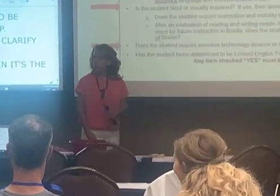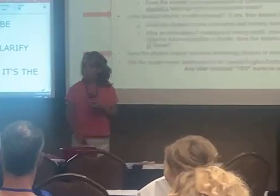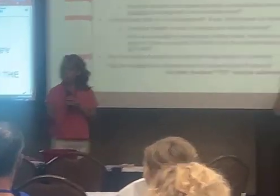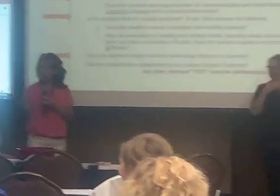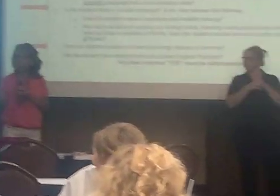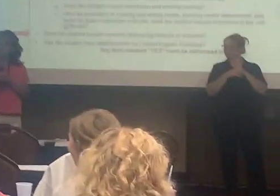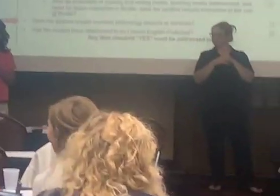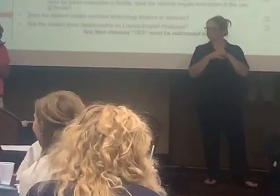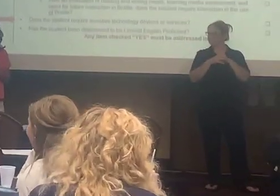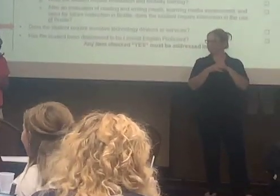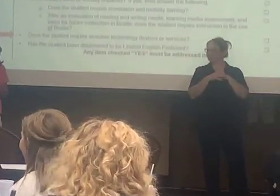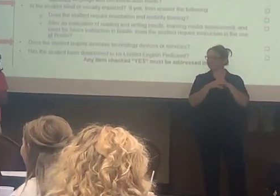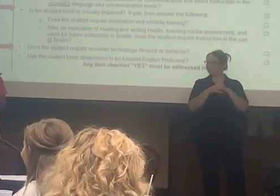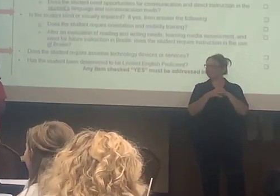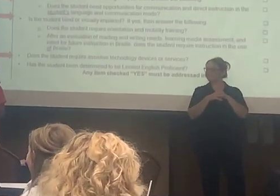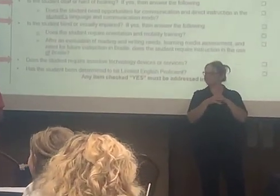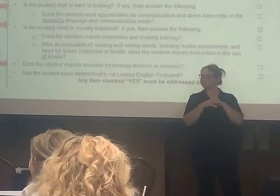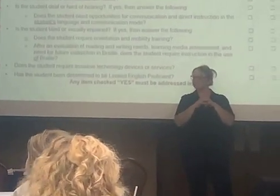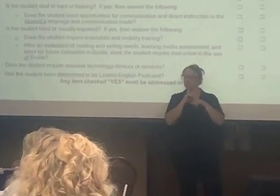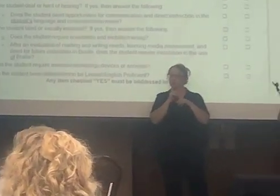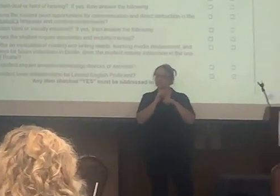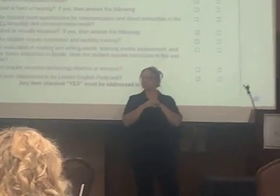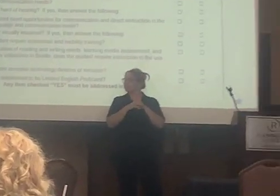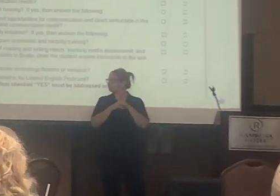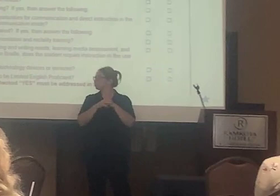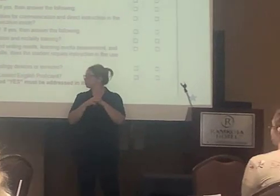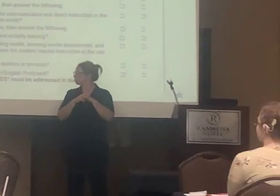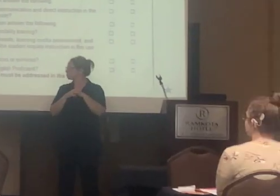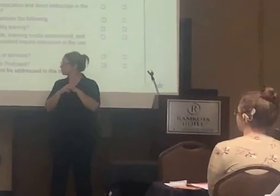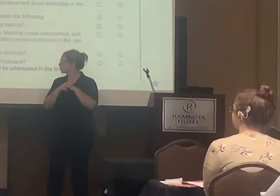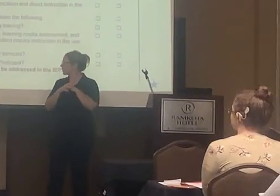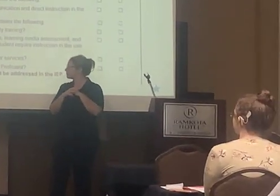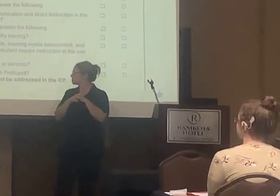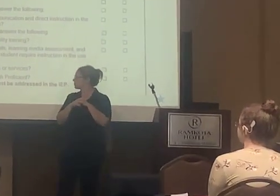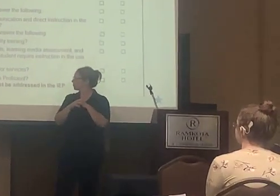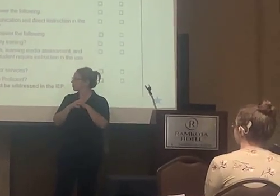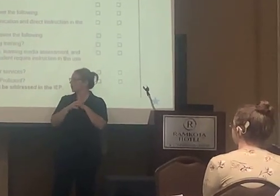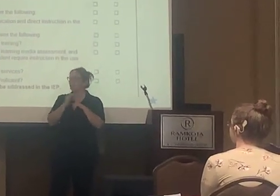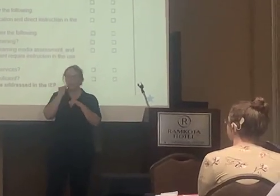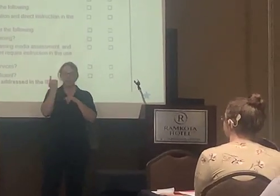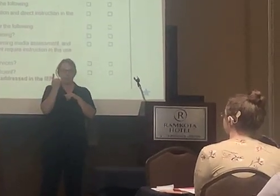yes no you're right yes so something is checked here linear so if they